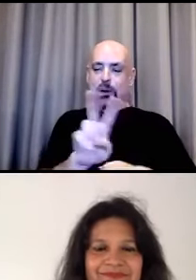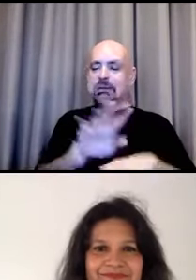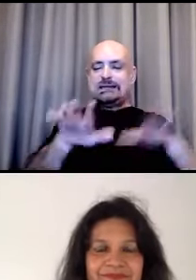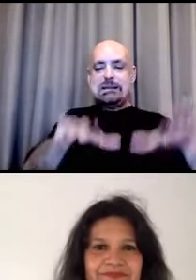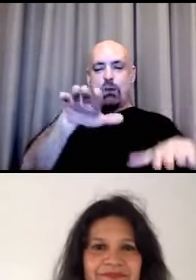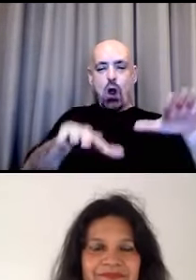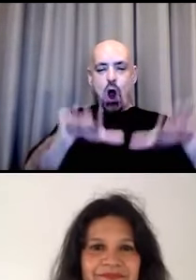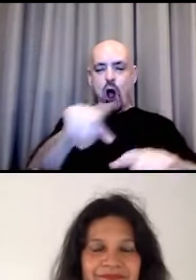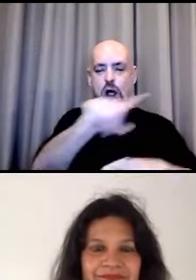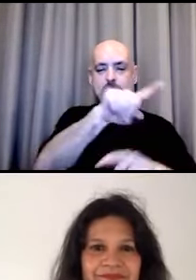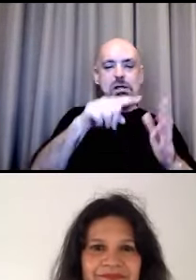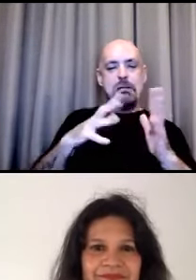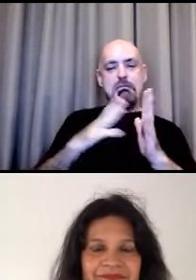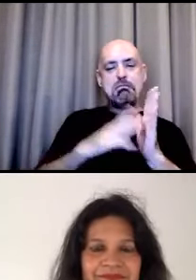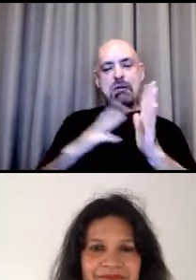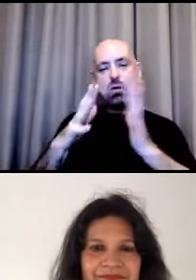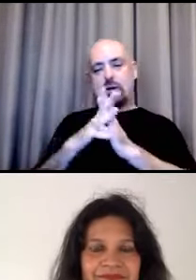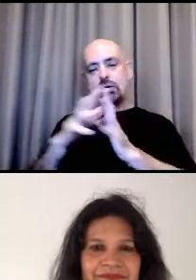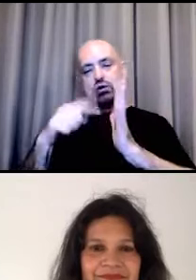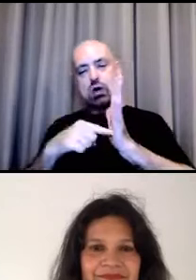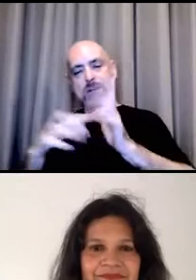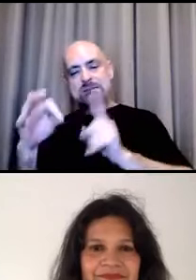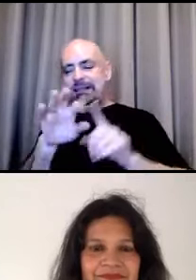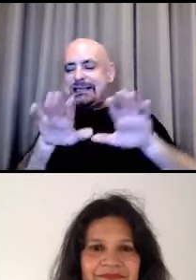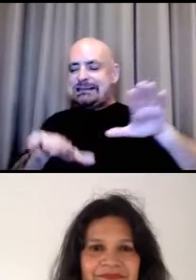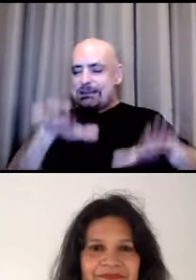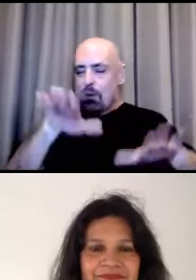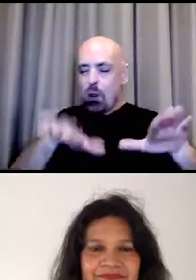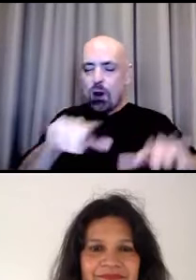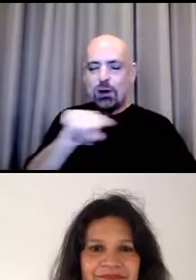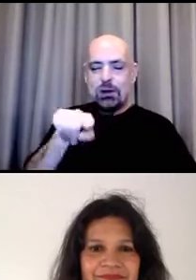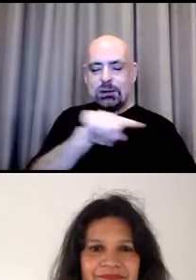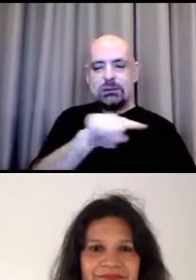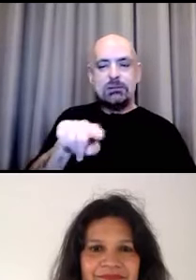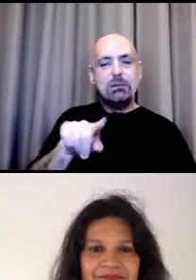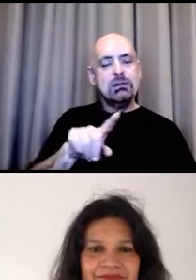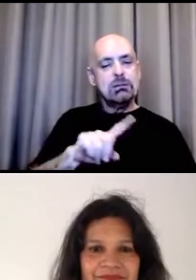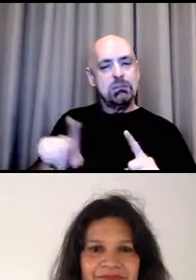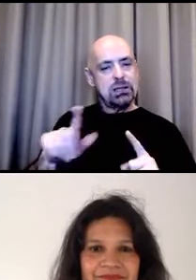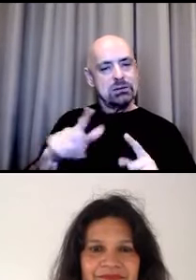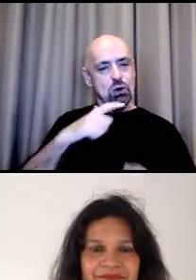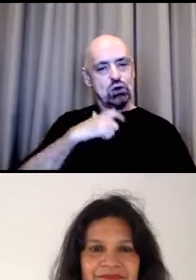the understanding of poverty, actually had a major influence on